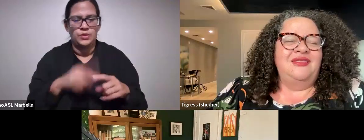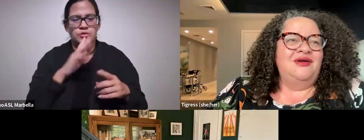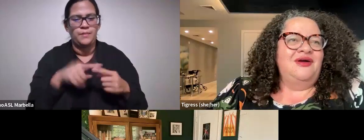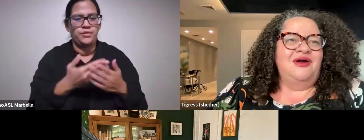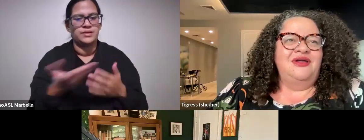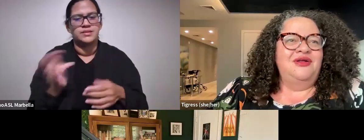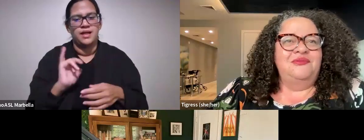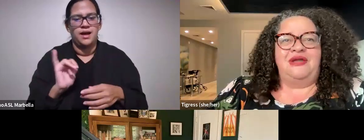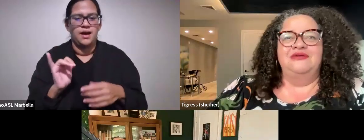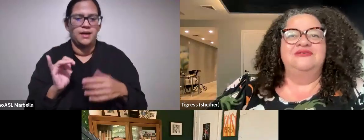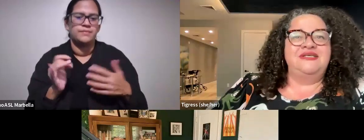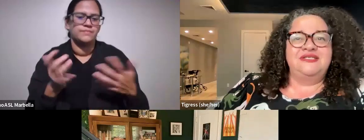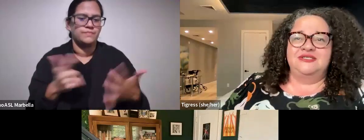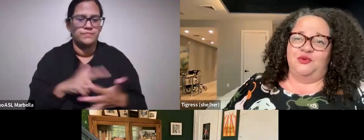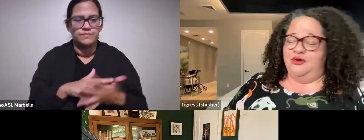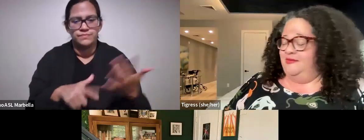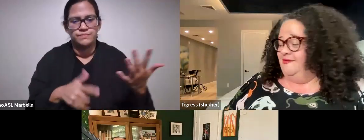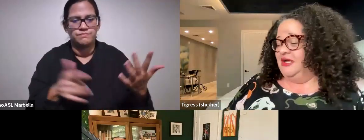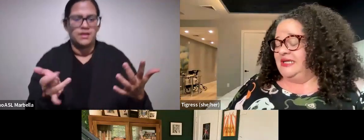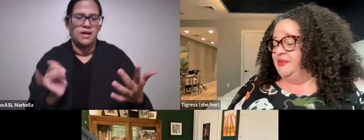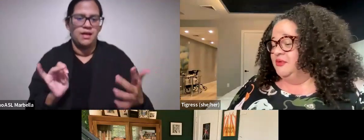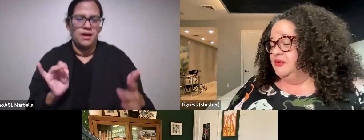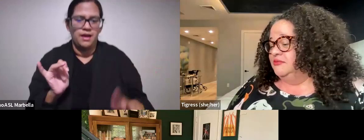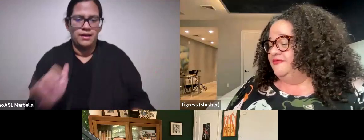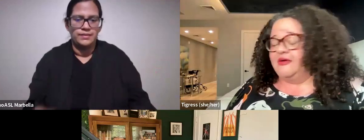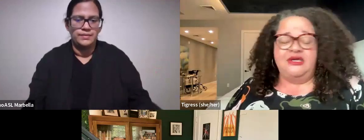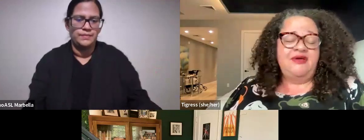there are medical devices or for example, very,